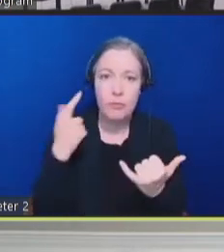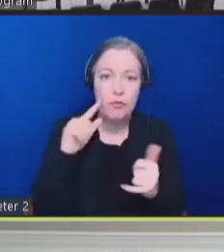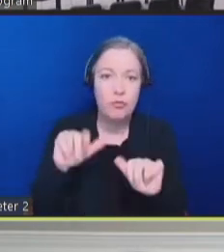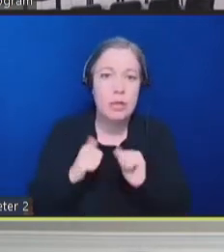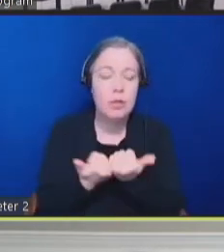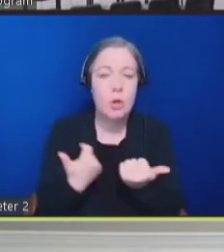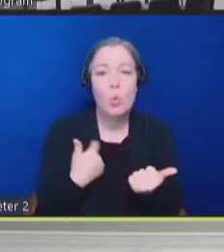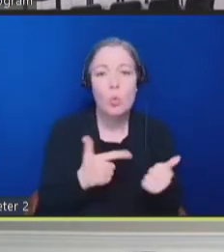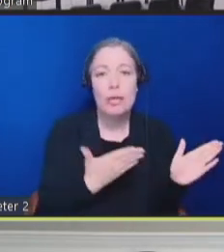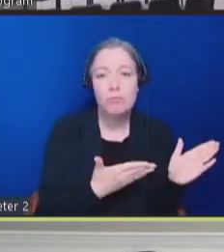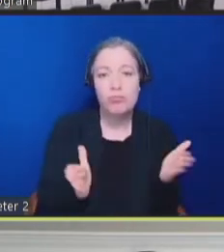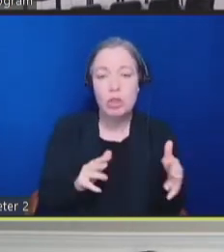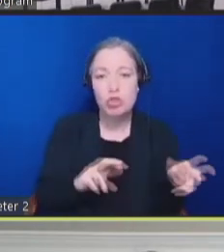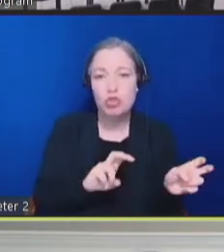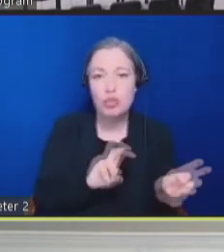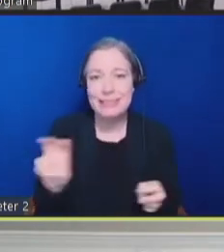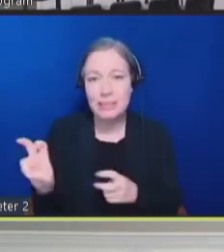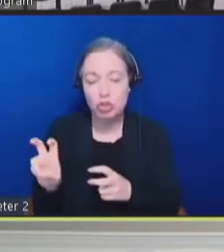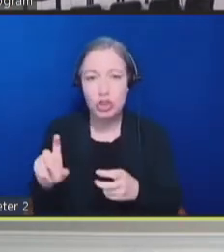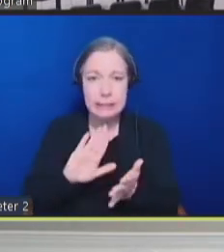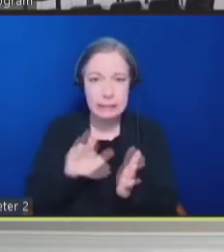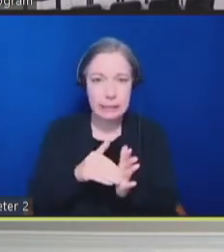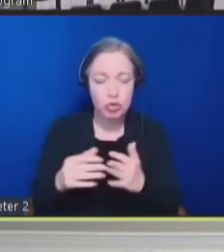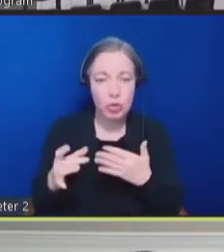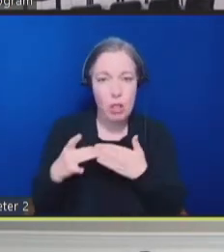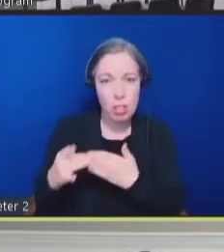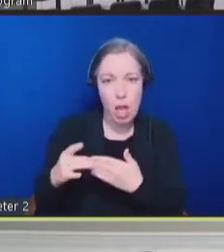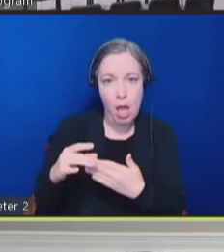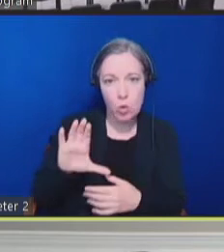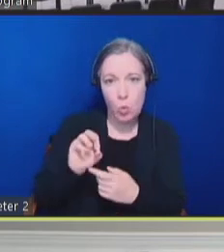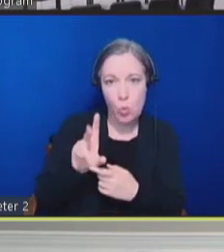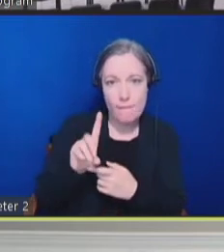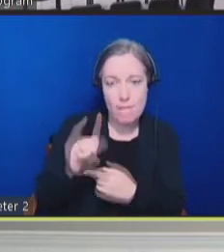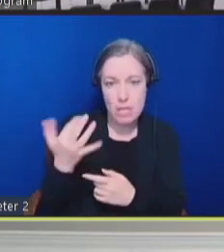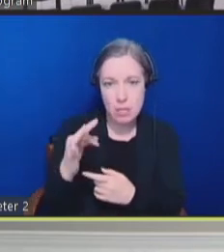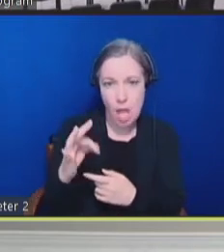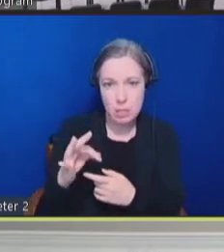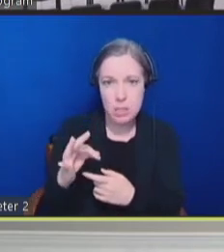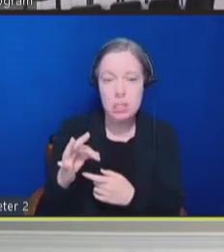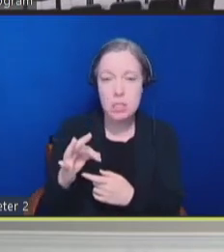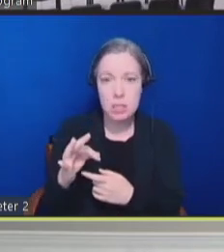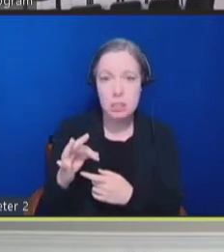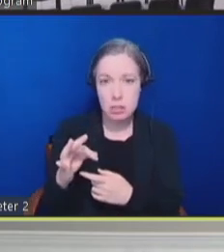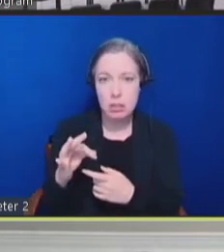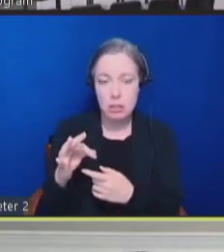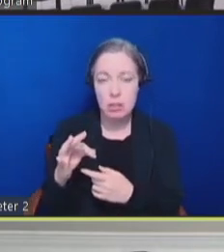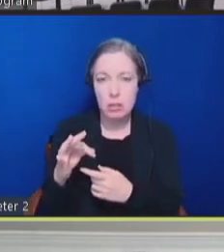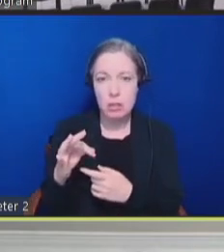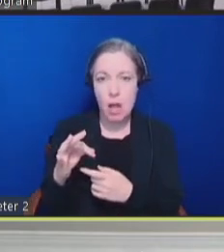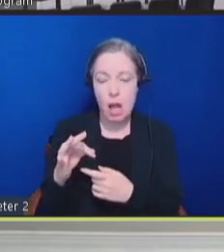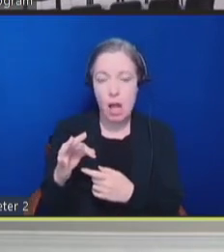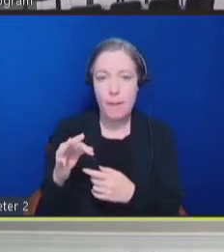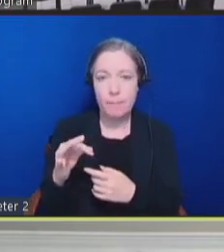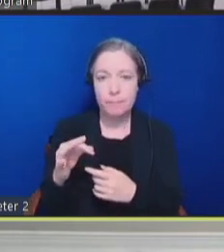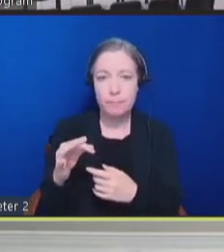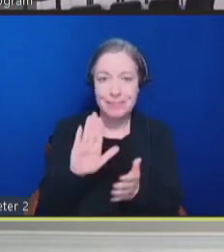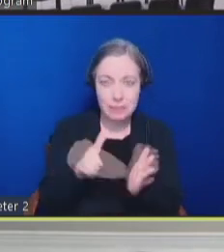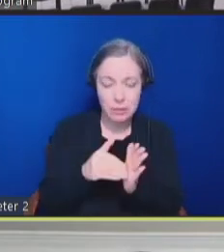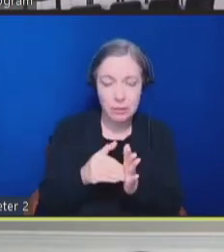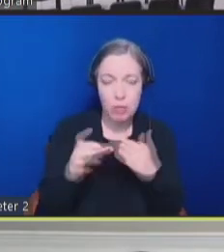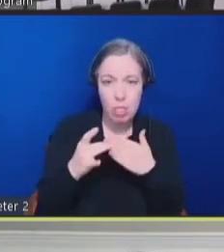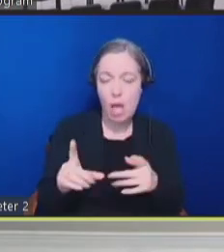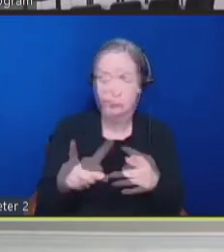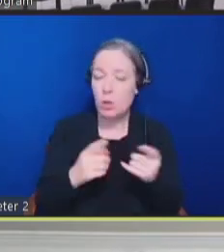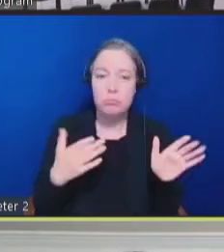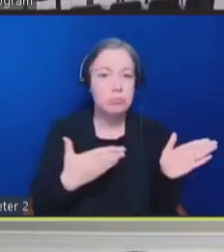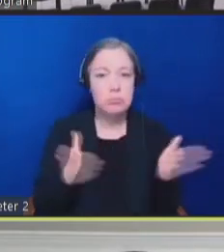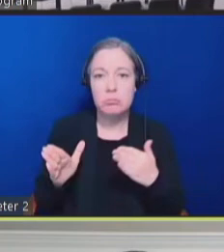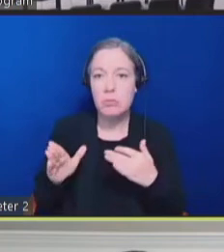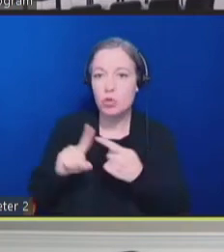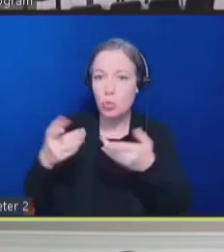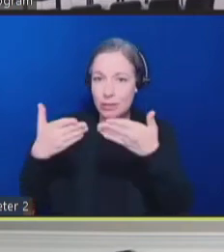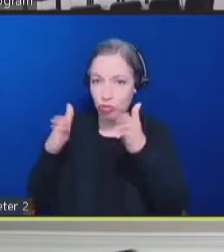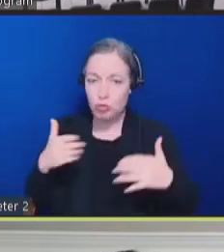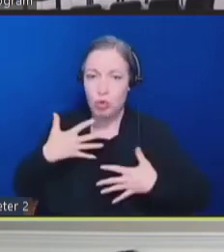central-led COVID-19 activation to a central-led respiratory virus response activation to include